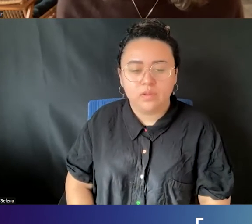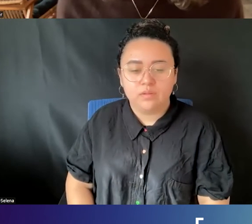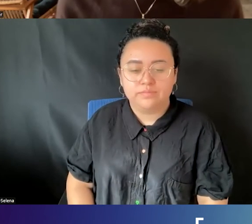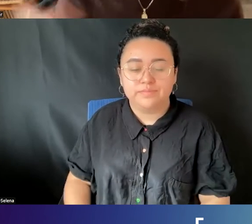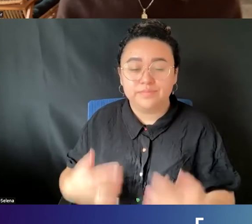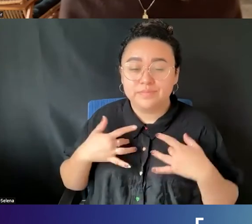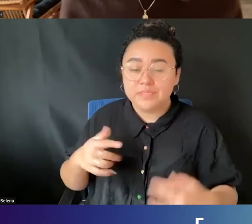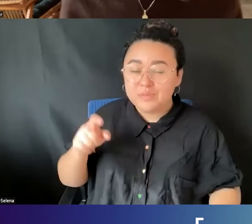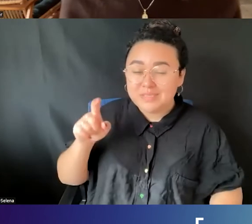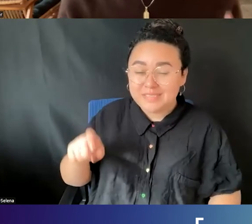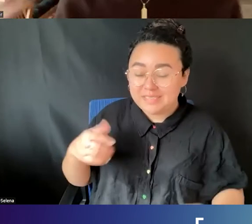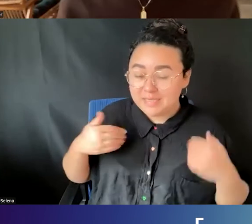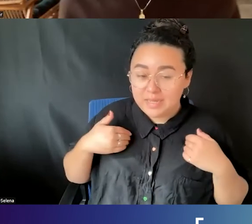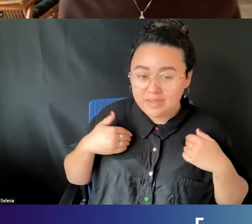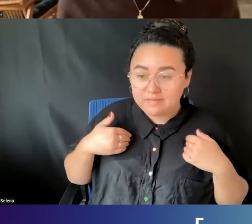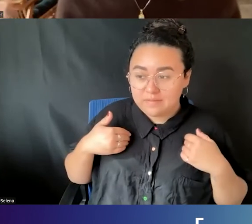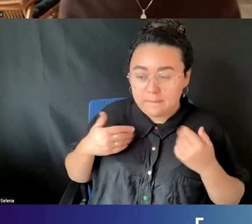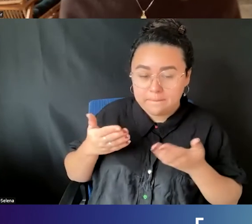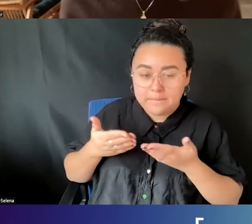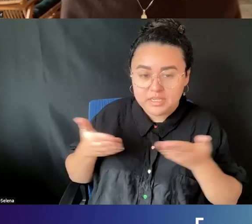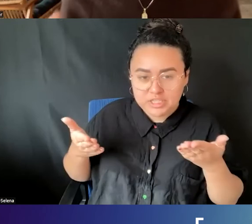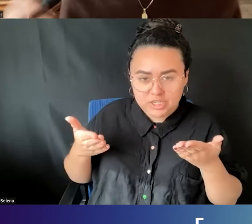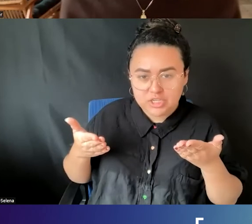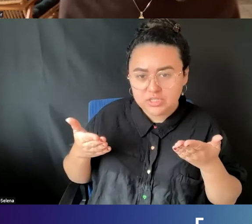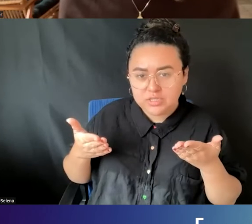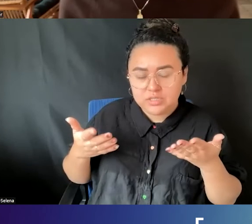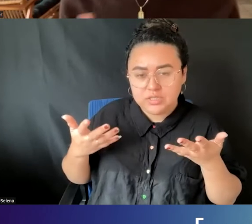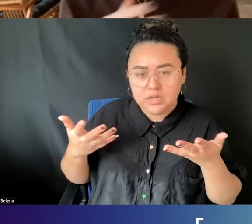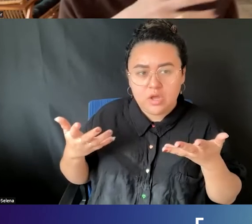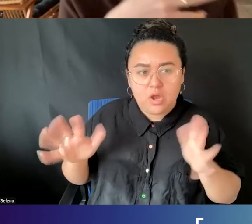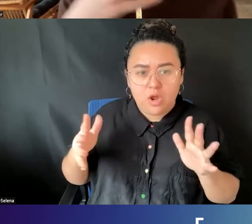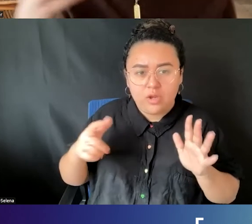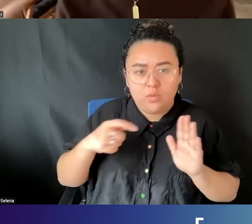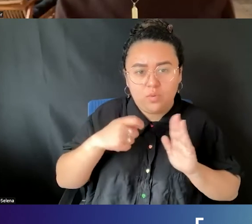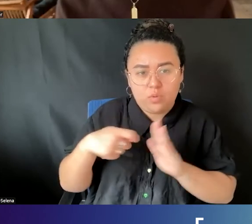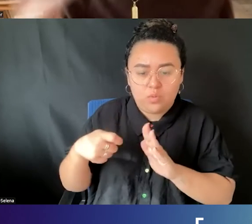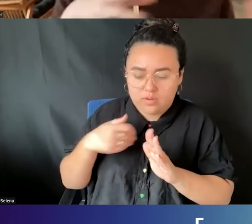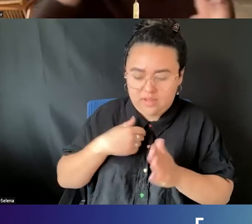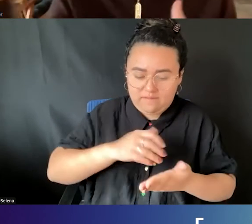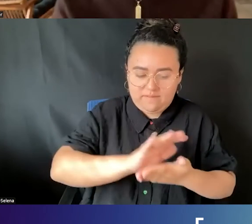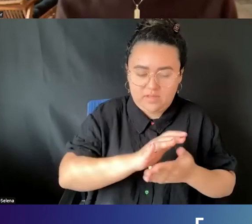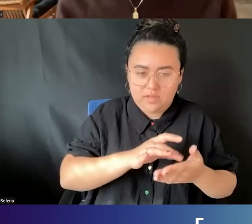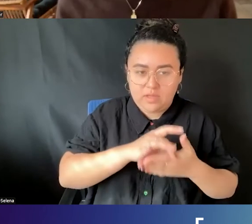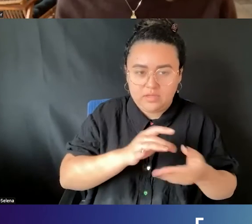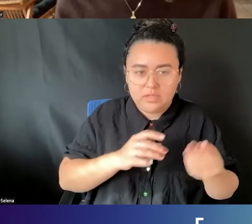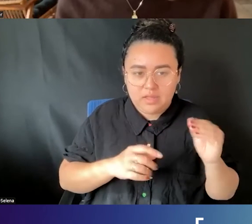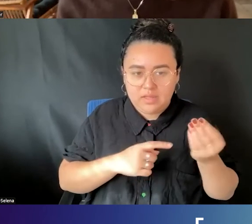you need to have materials that you've shot already to show. You need to have identified. You know, this is what I envision the story to be.